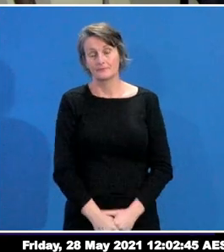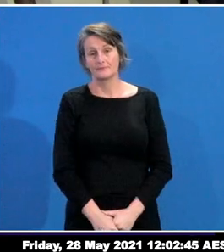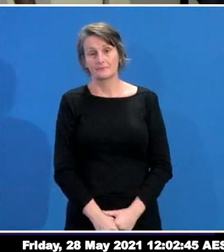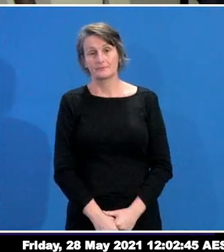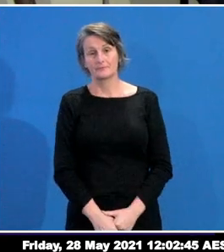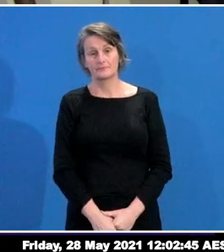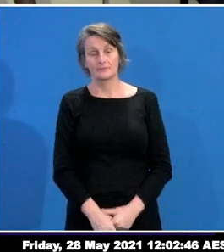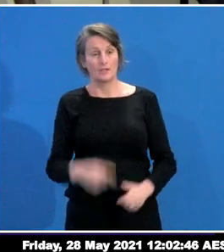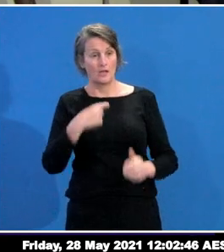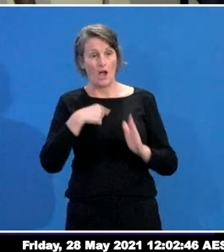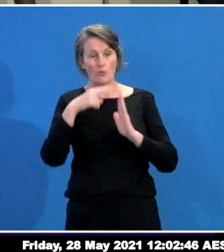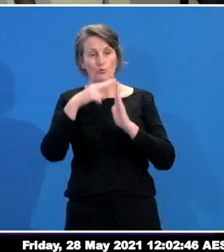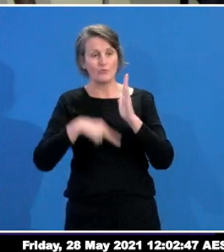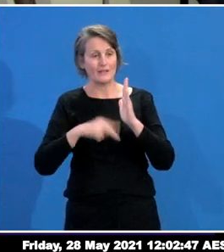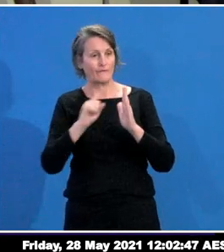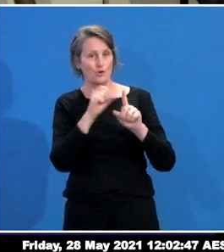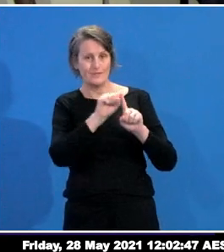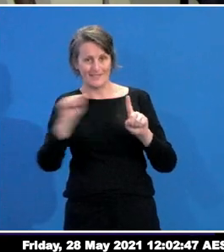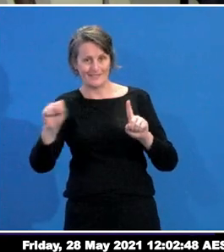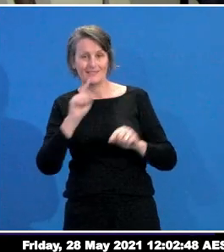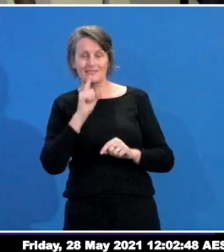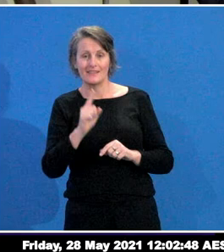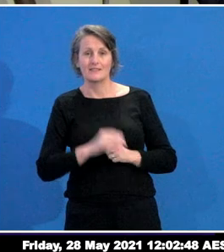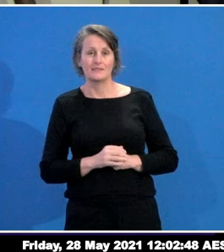I will read out the first sentence: Given that the majority of Sunnyfield